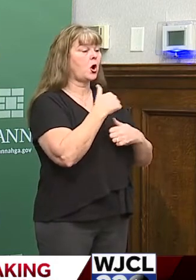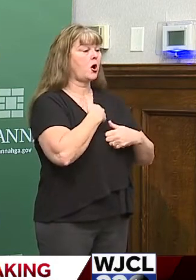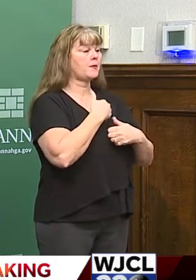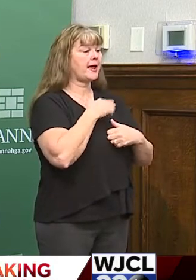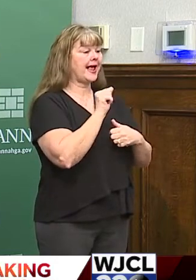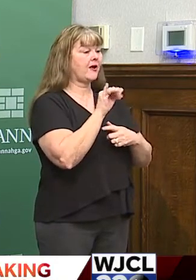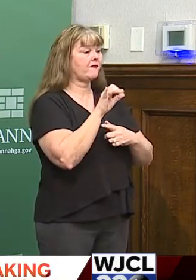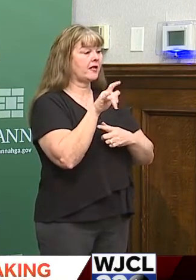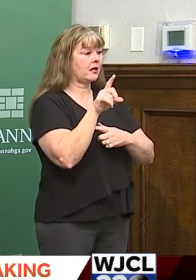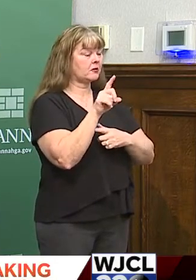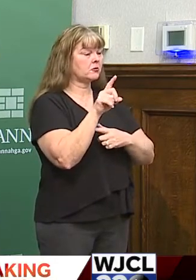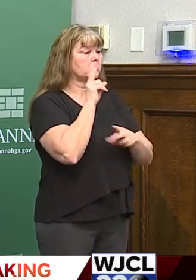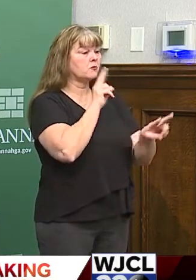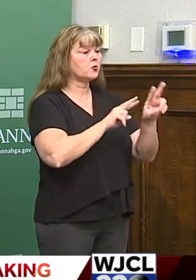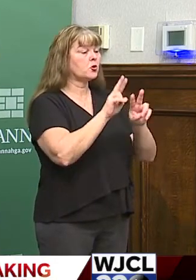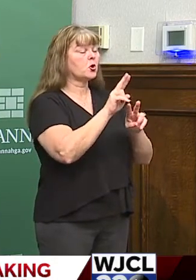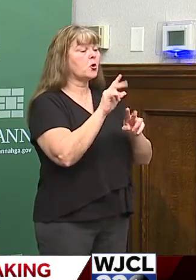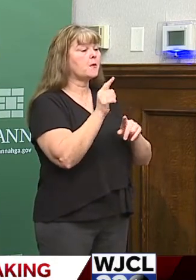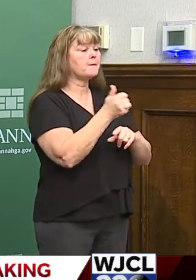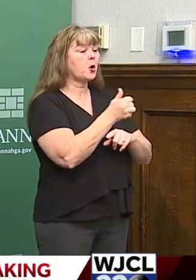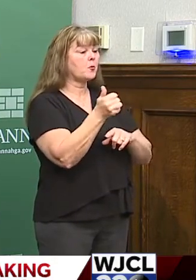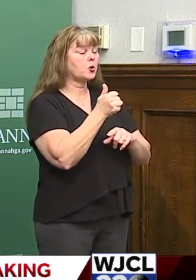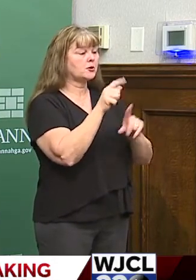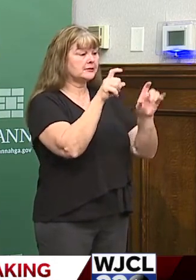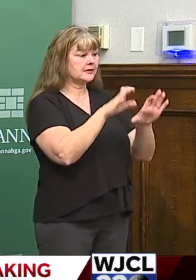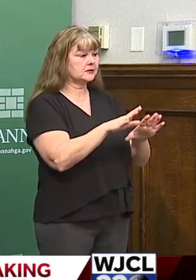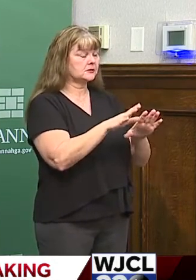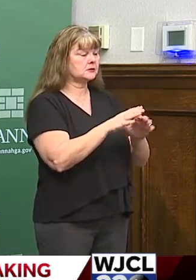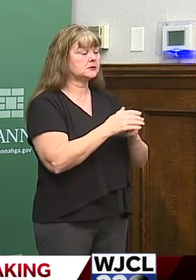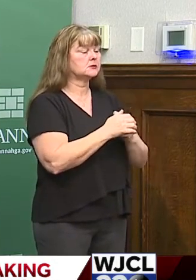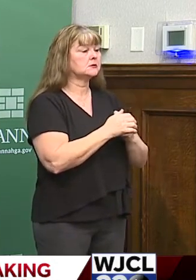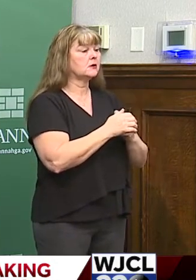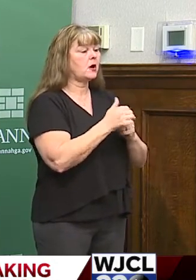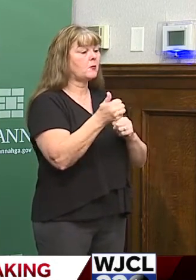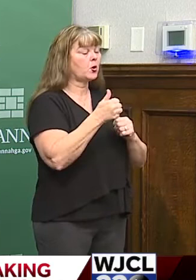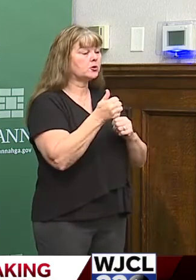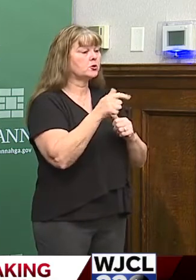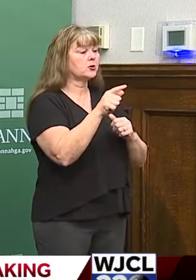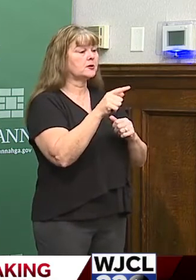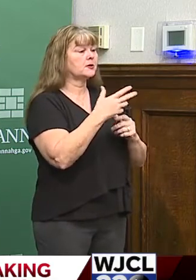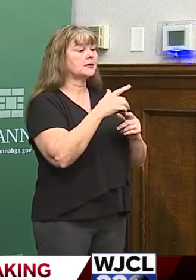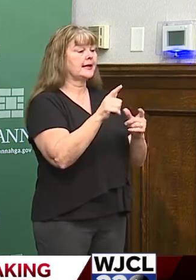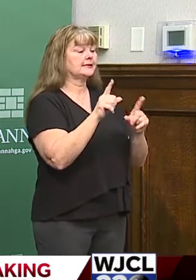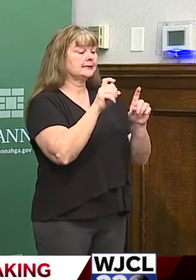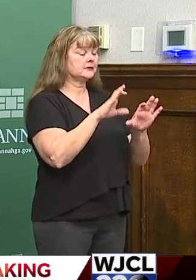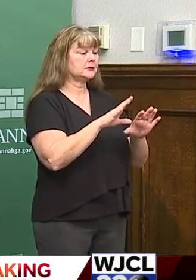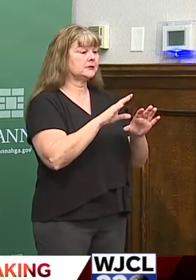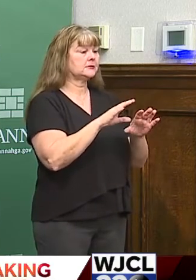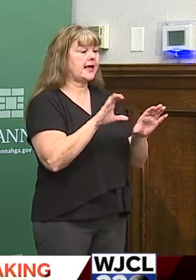LAST WEEK I ALSO VISITED HUNTER ARMY AIRFIELD TO VIEW THEIR MOBILE TESTING OPERATION.